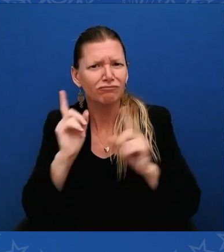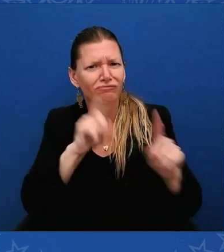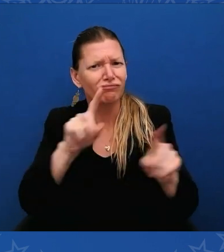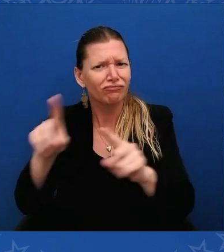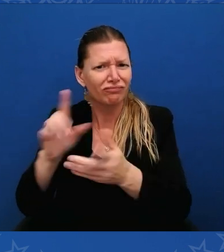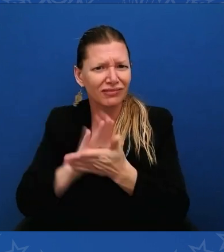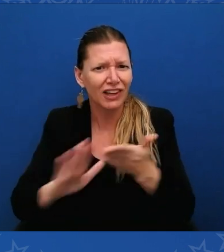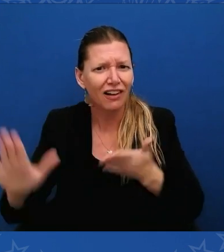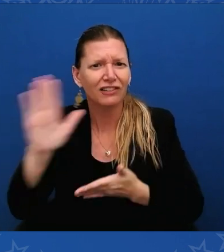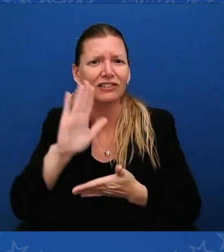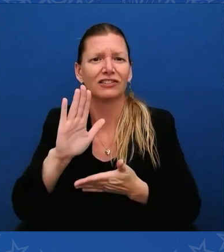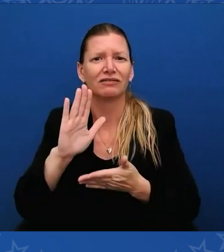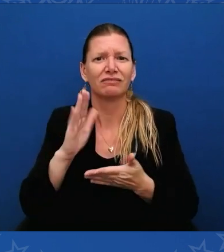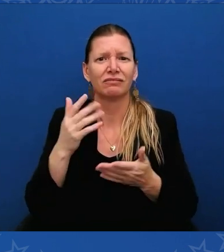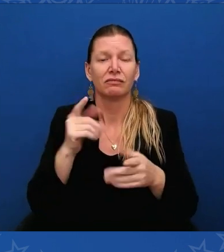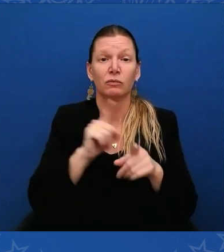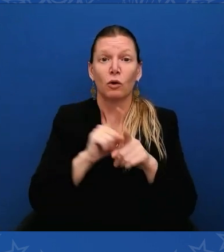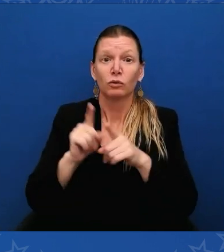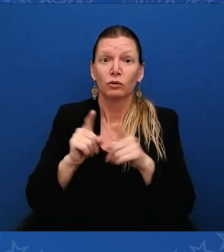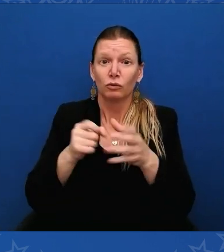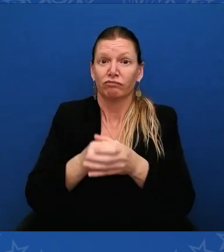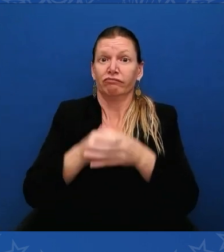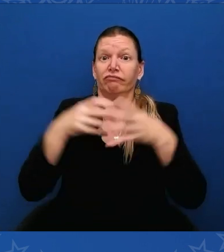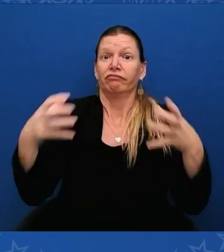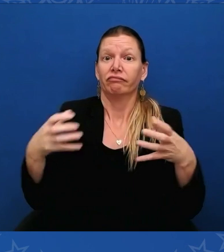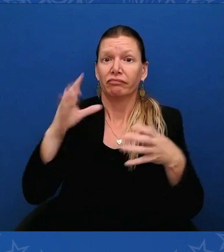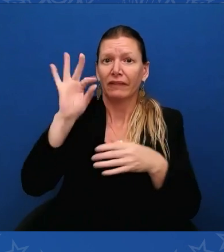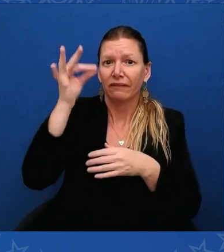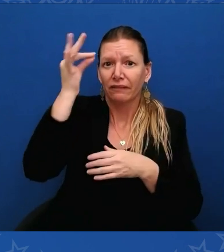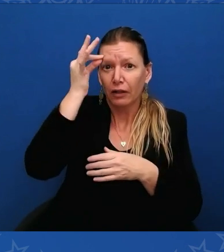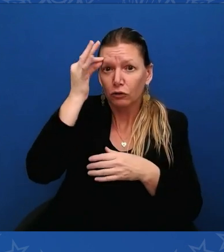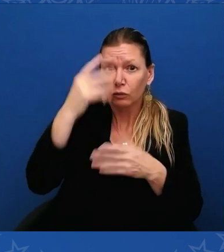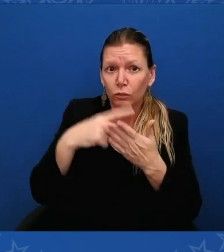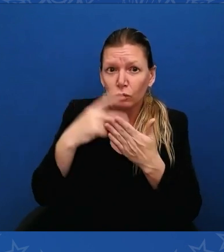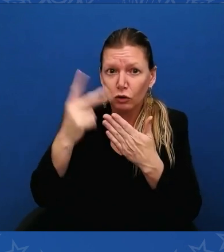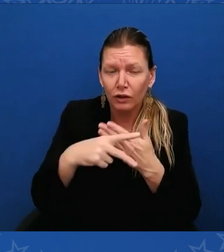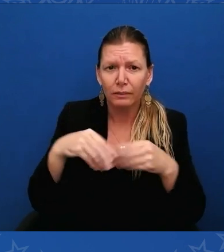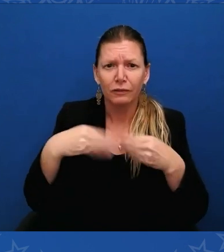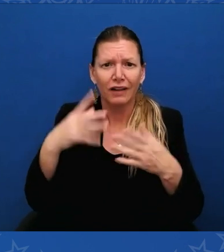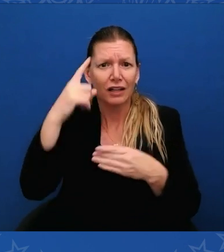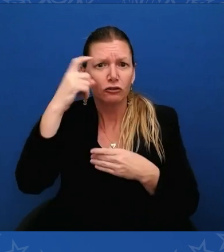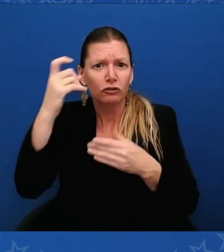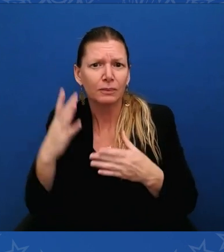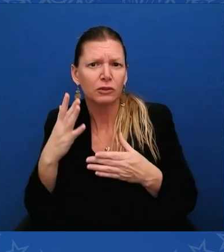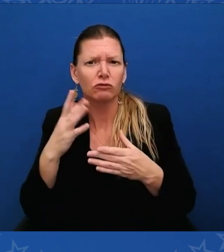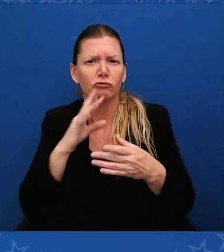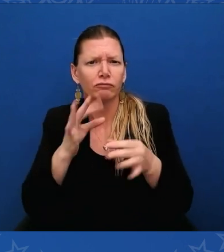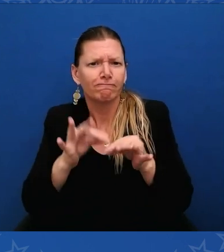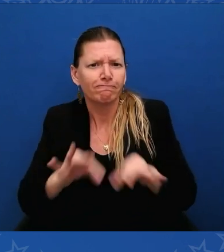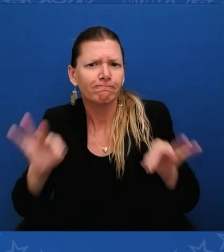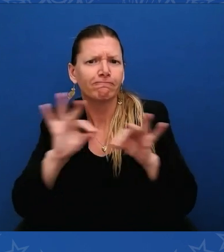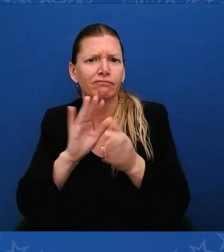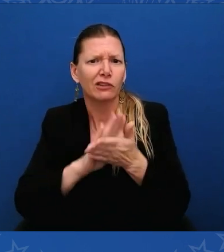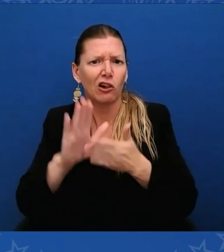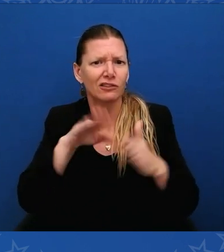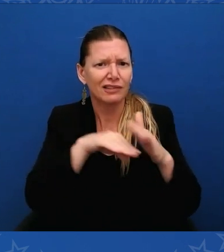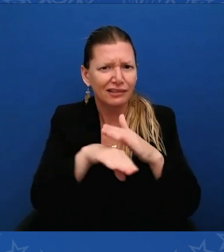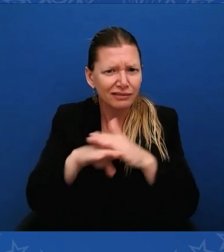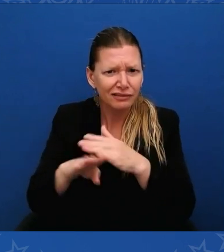to provide DREAMers with critical college access services like counseling and tutoring. I could go on, but the point is simple: